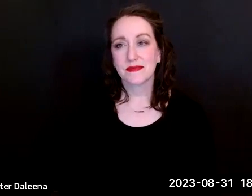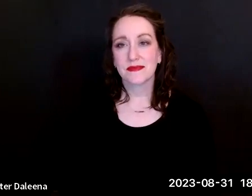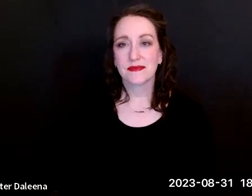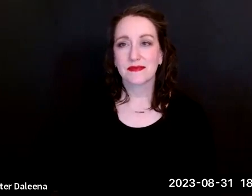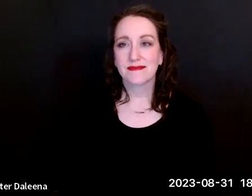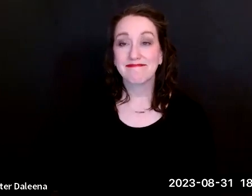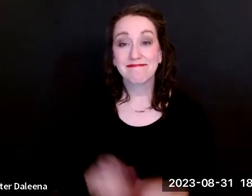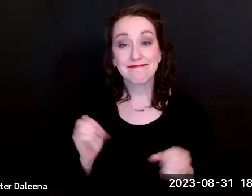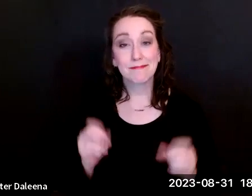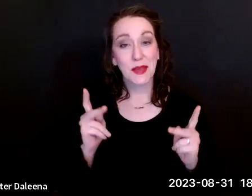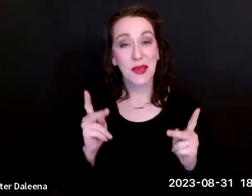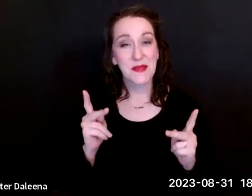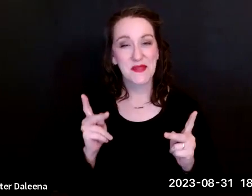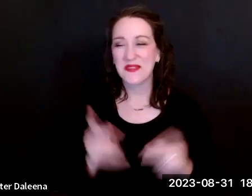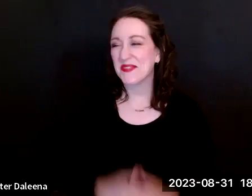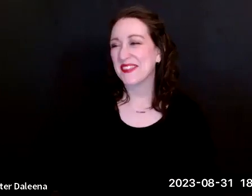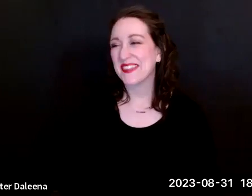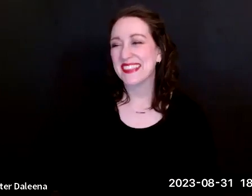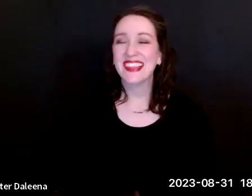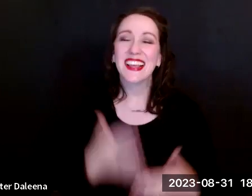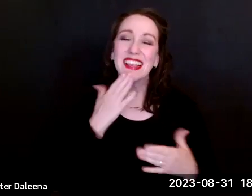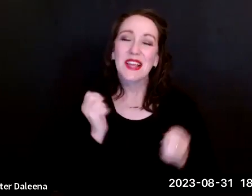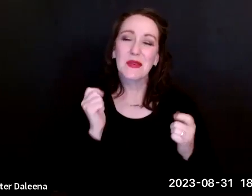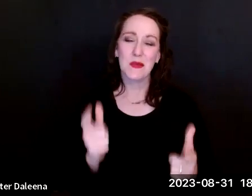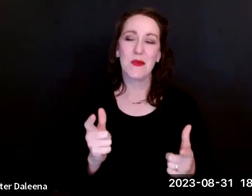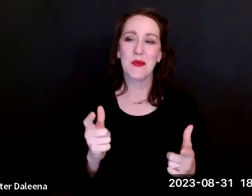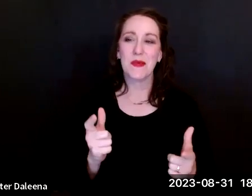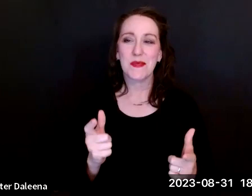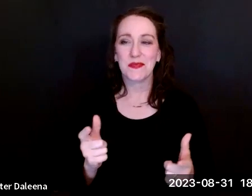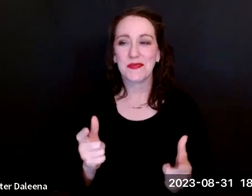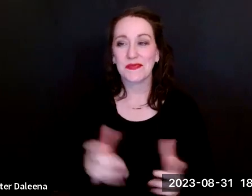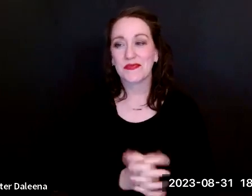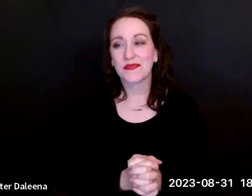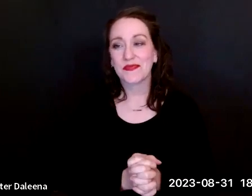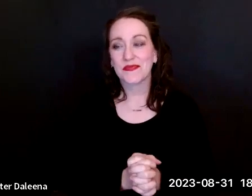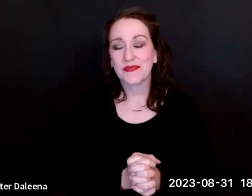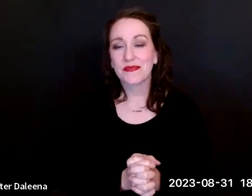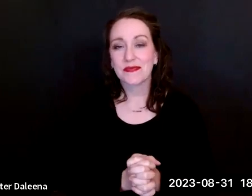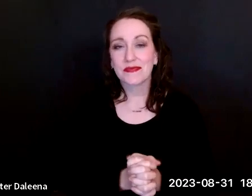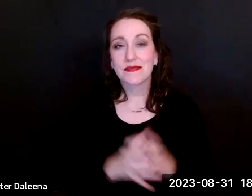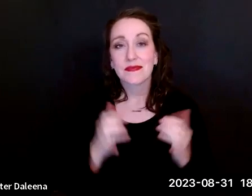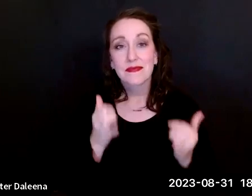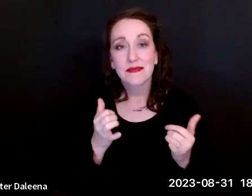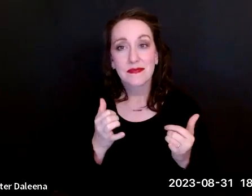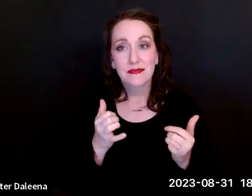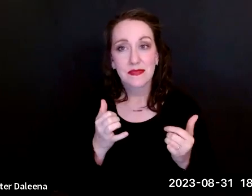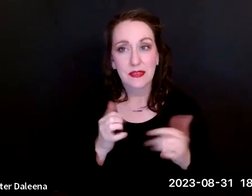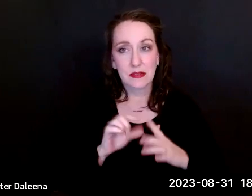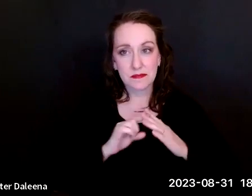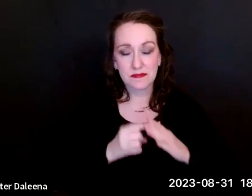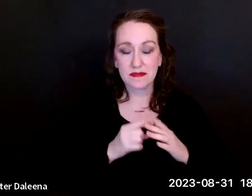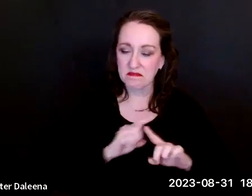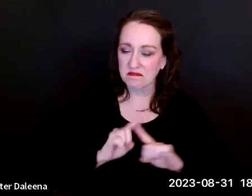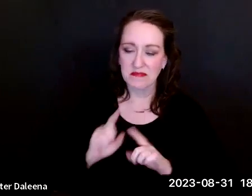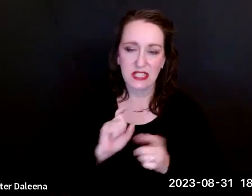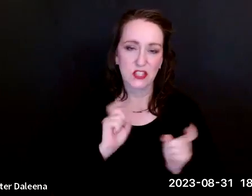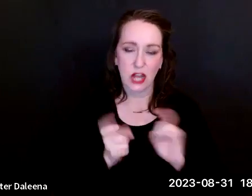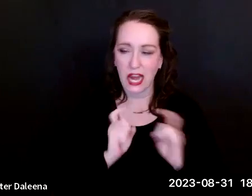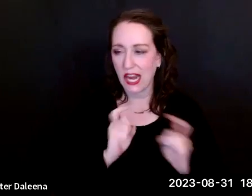okay thank you all um so we are embarking on several changes and are recommending more